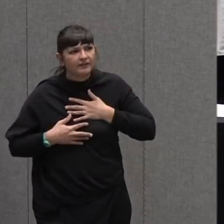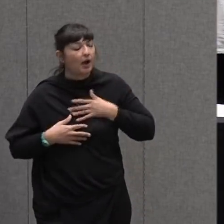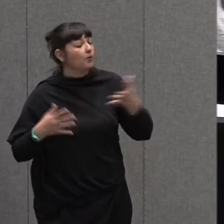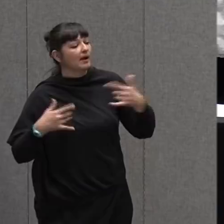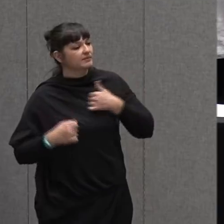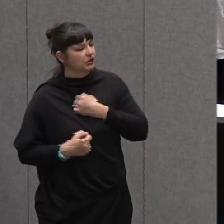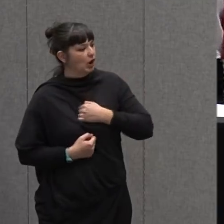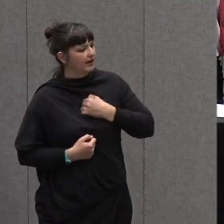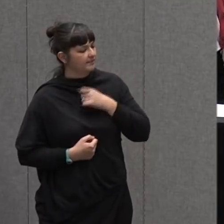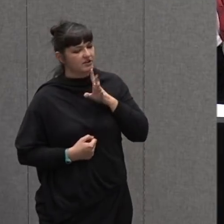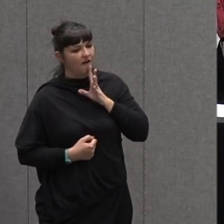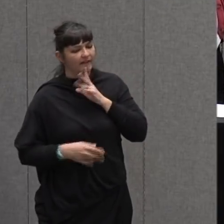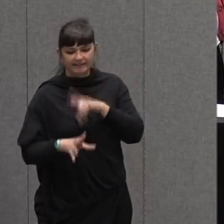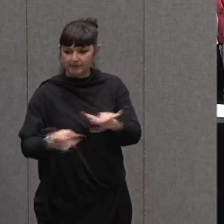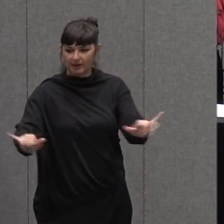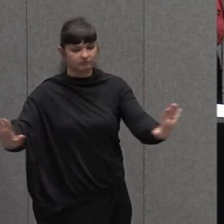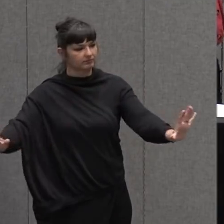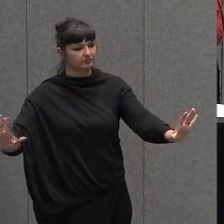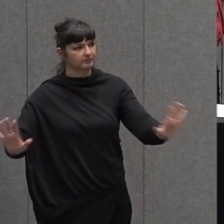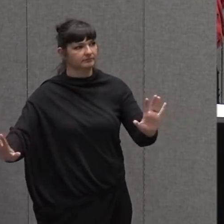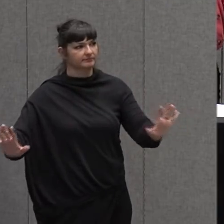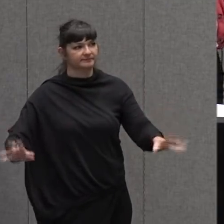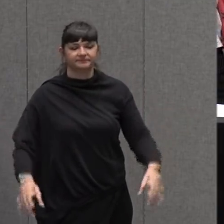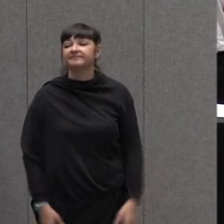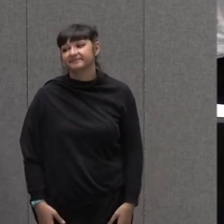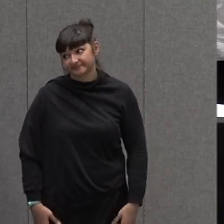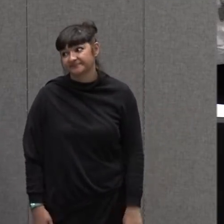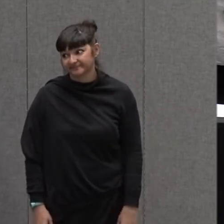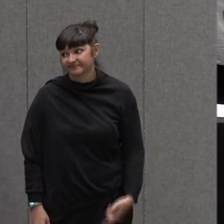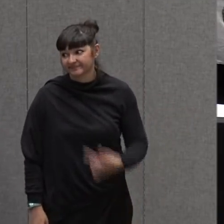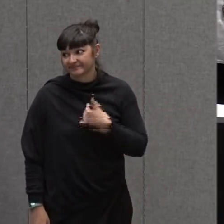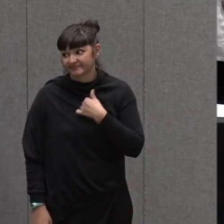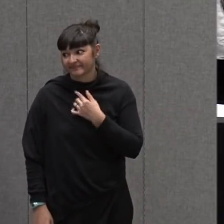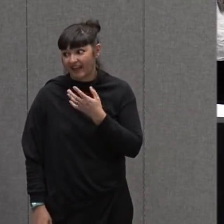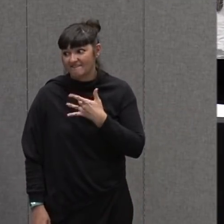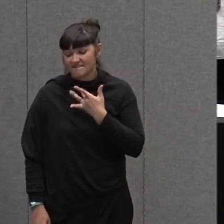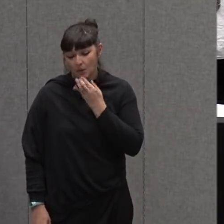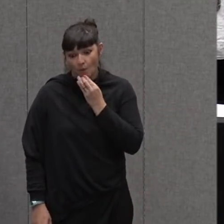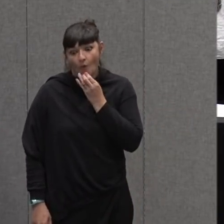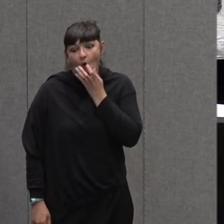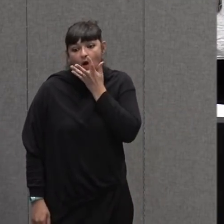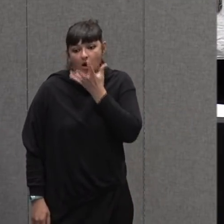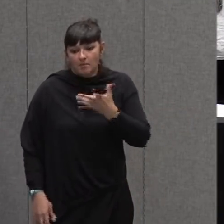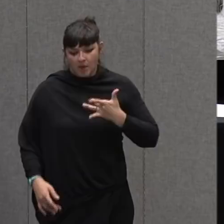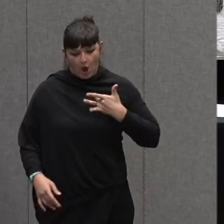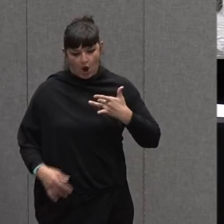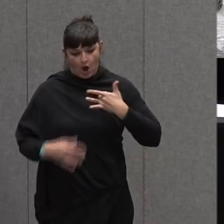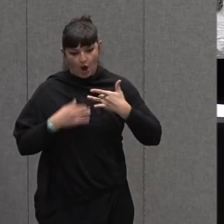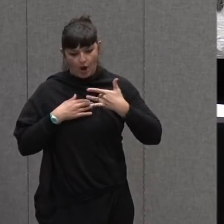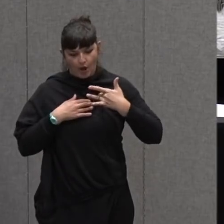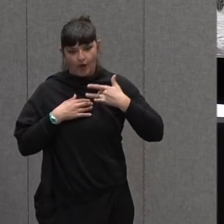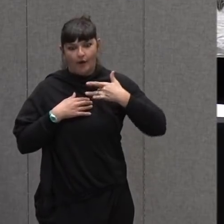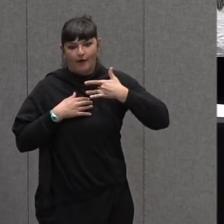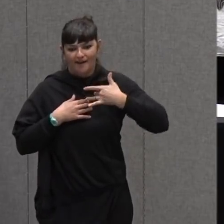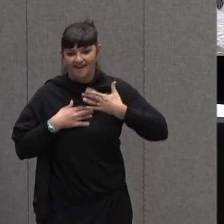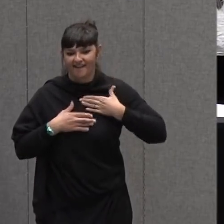Oh, Sorry. I am getting a little warm myself. Is your heart rate going up, 'cause that's what we're hoping is that you're working on your math